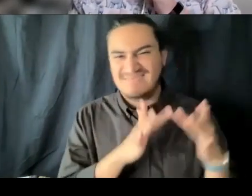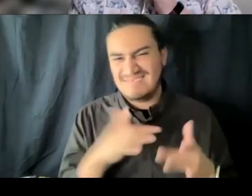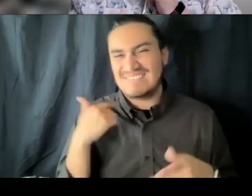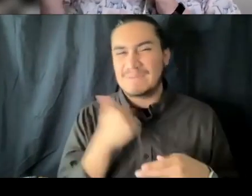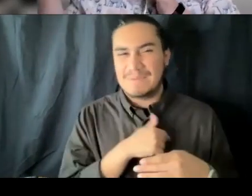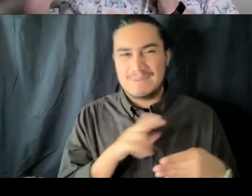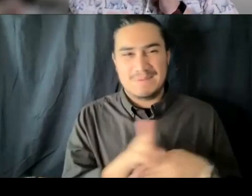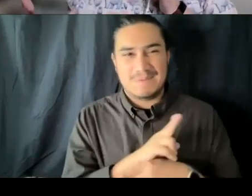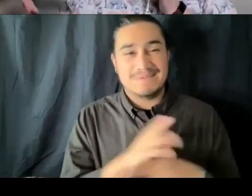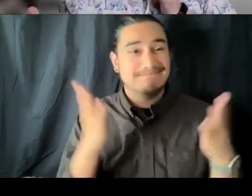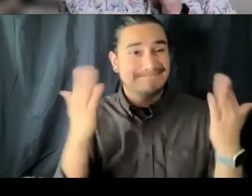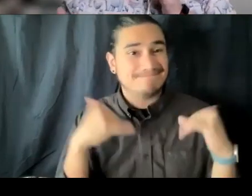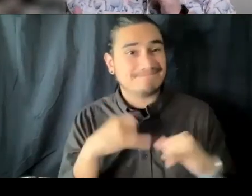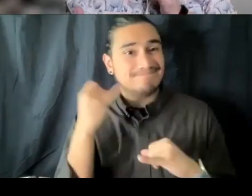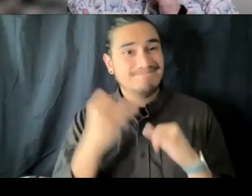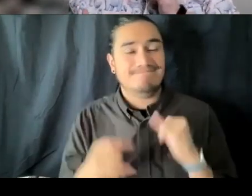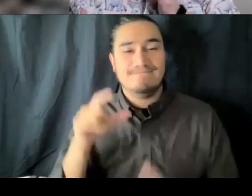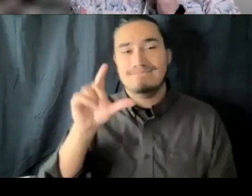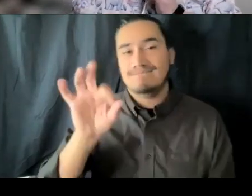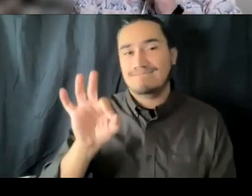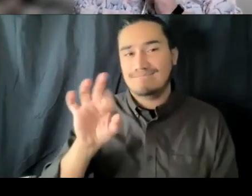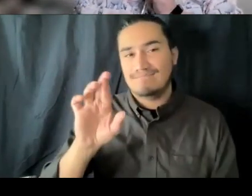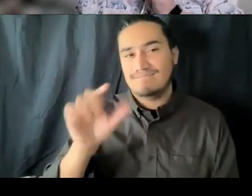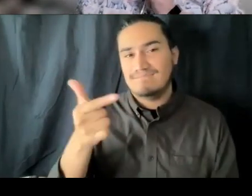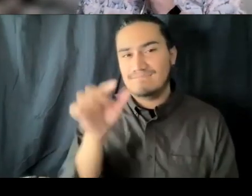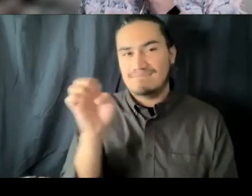And finally, FORGE has a lot of resources available.